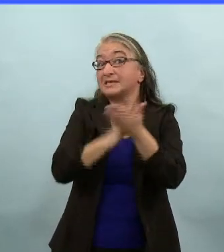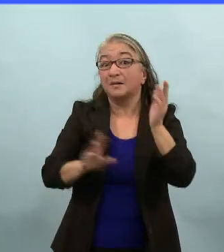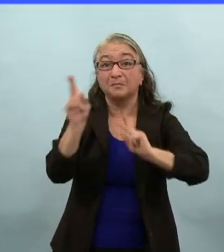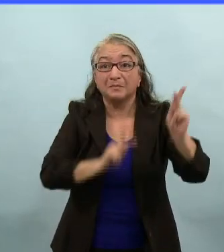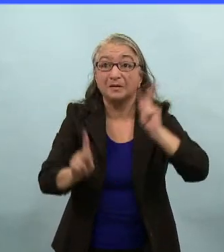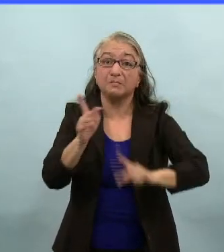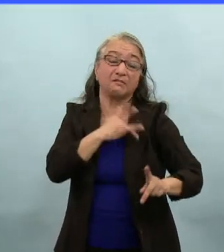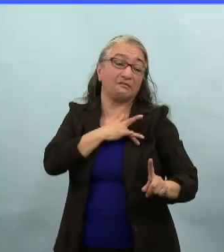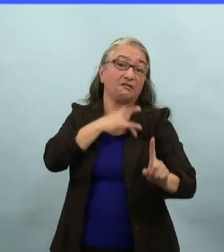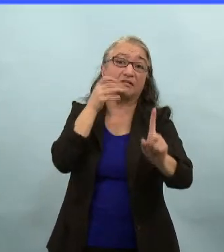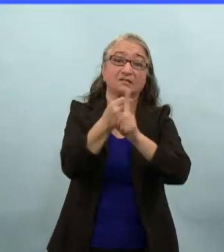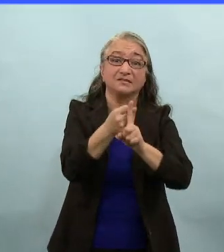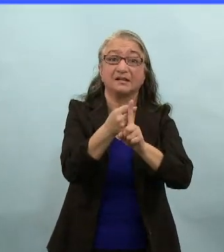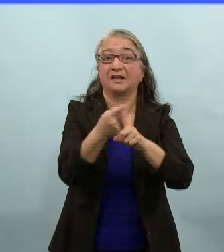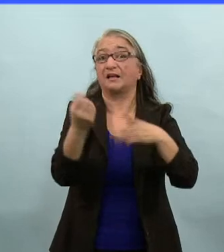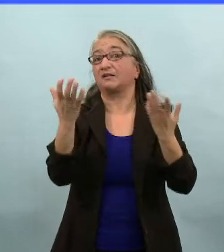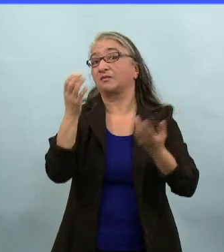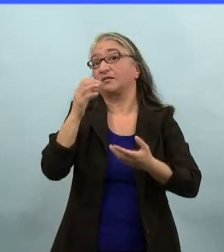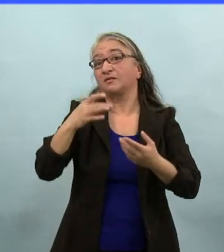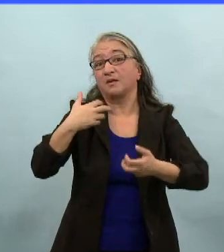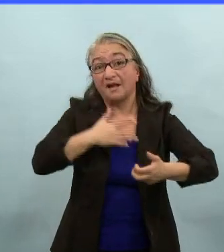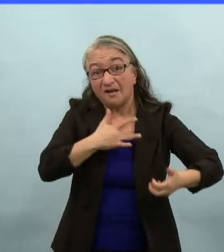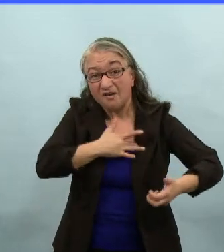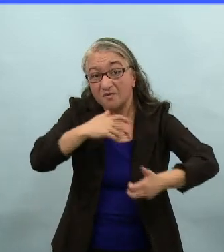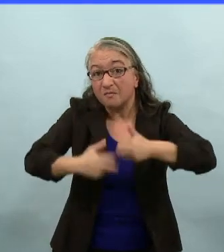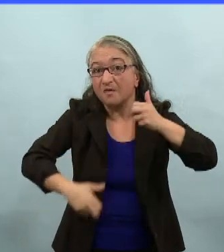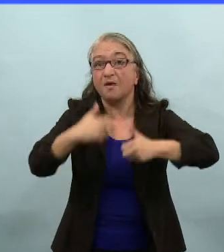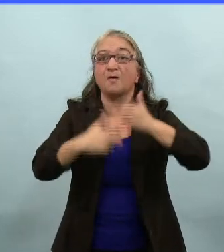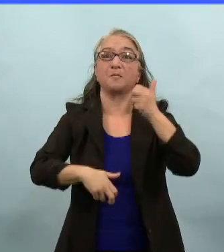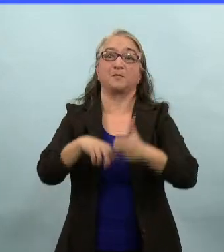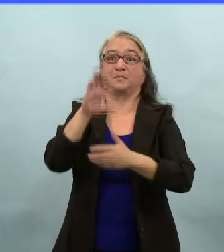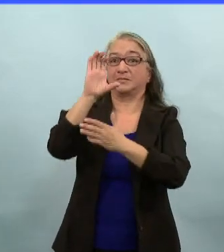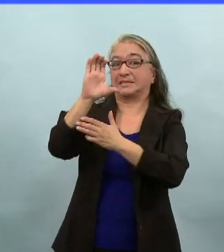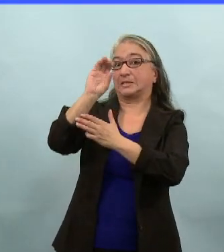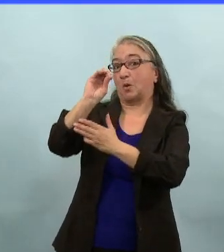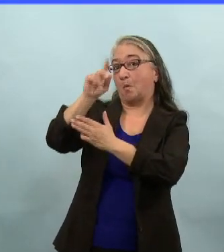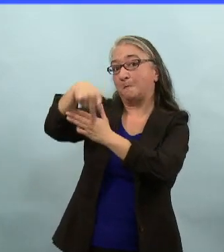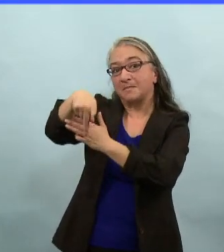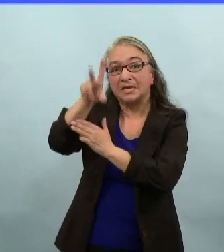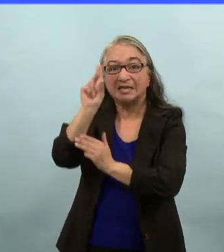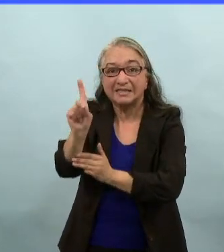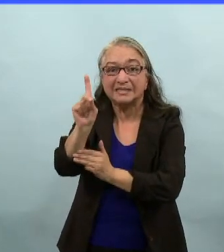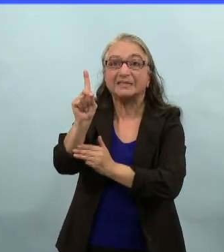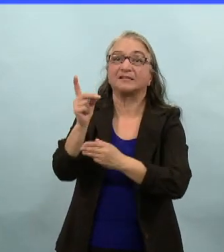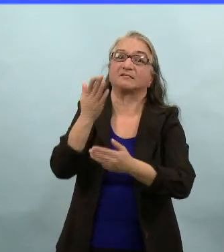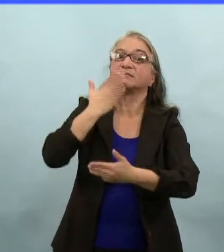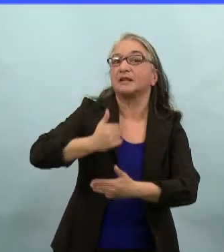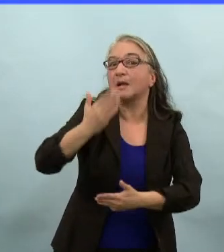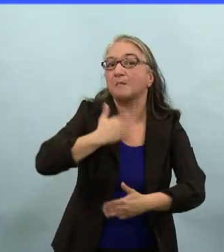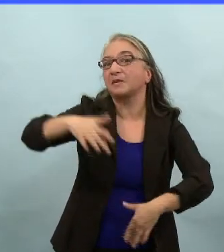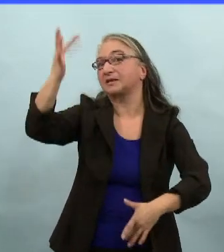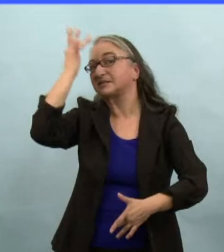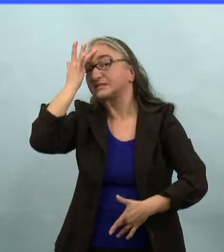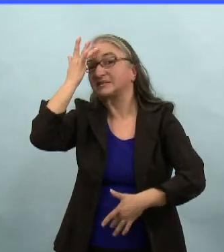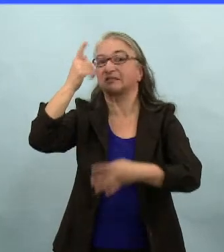cancer and many others you are also at higher risk and so we want you to get the benefit